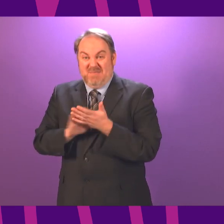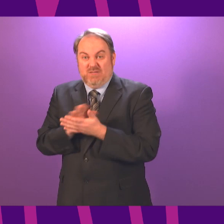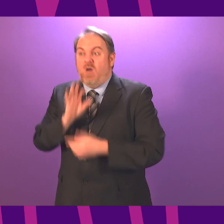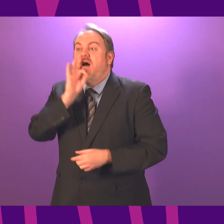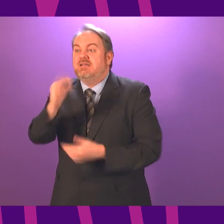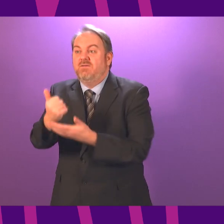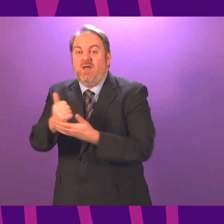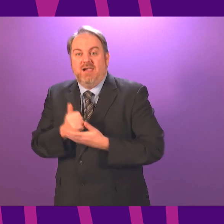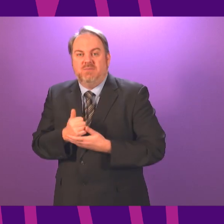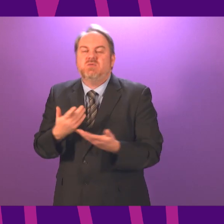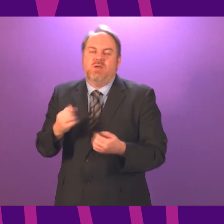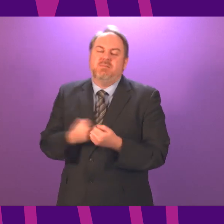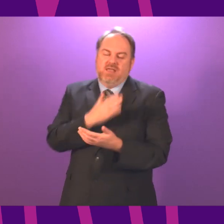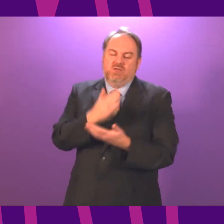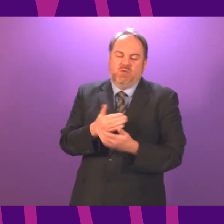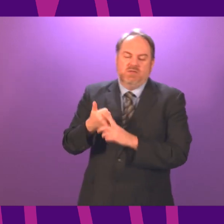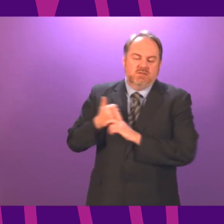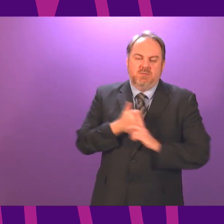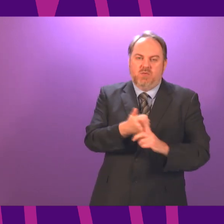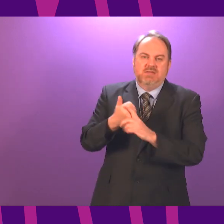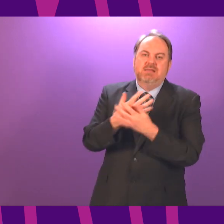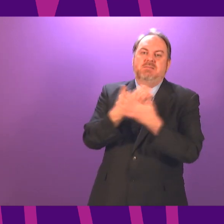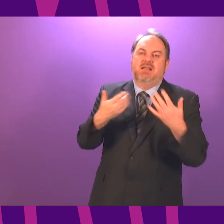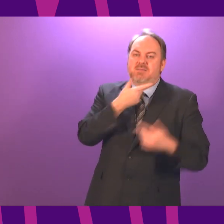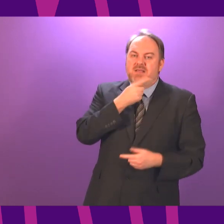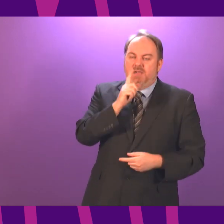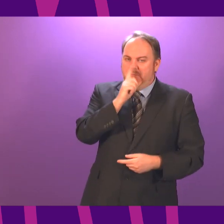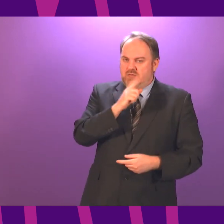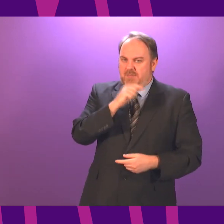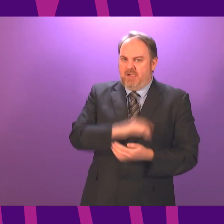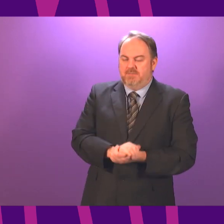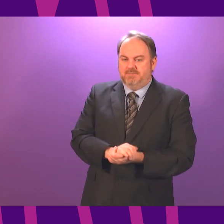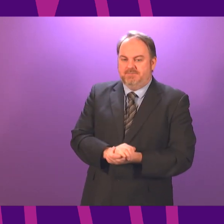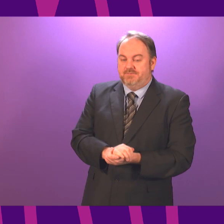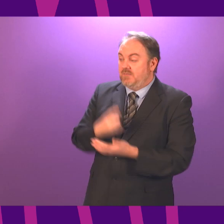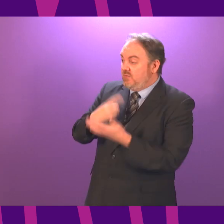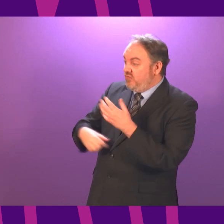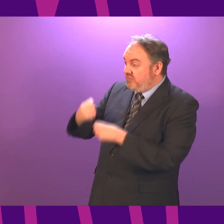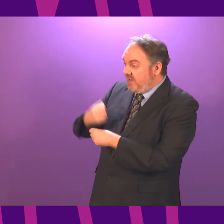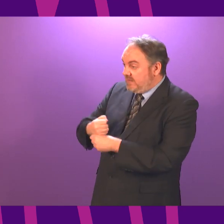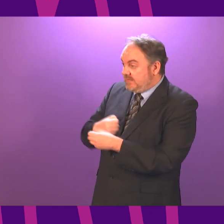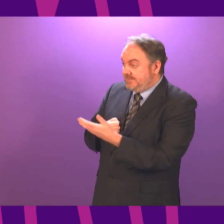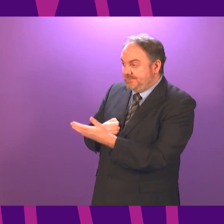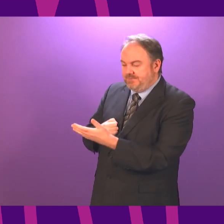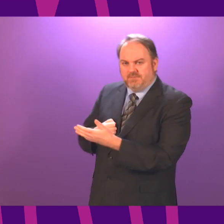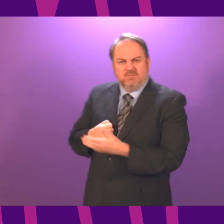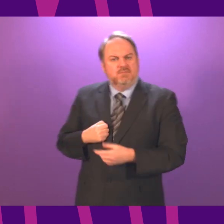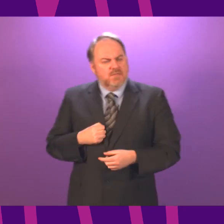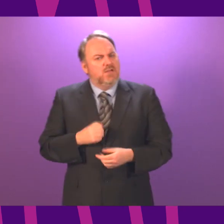Rhoda Grant: The First Minister must have been as distressed